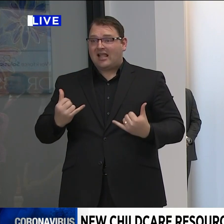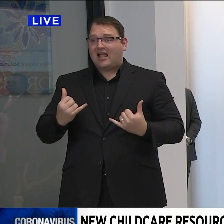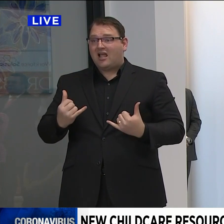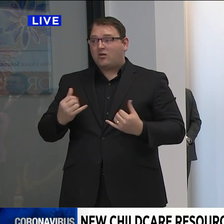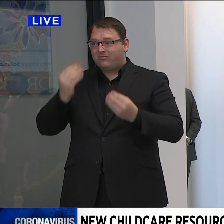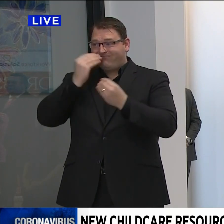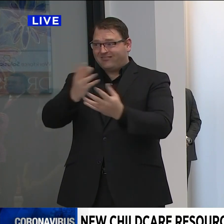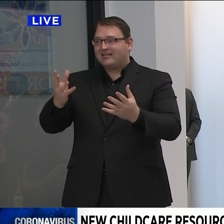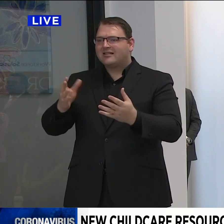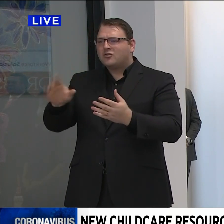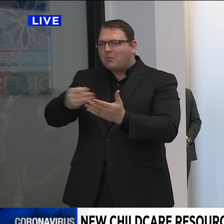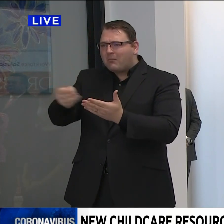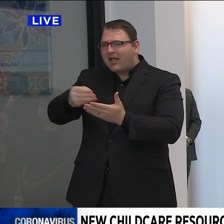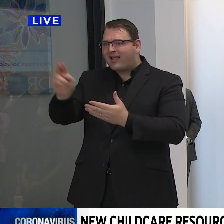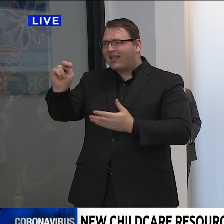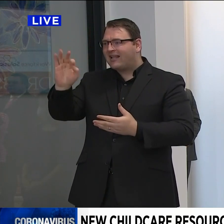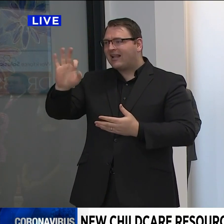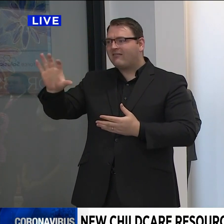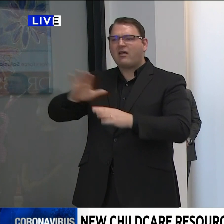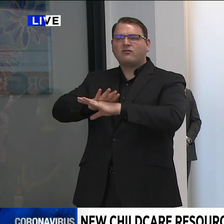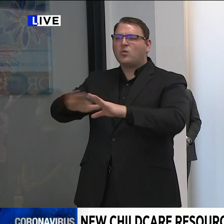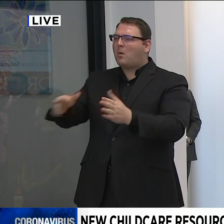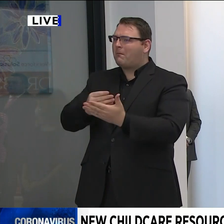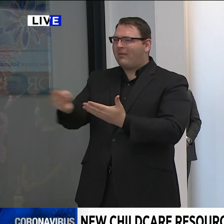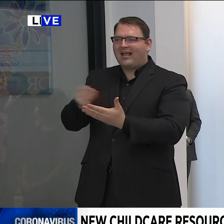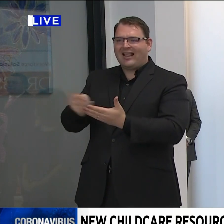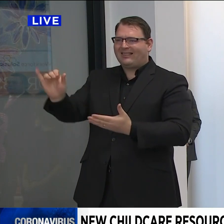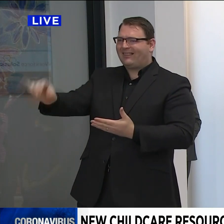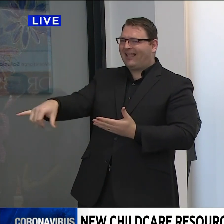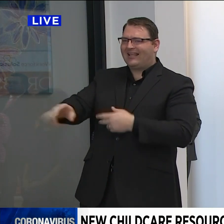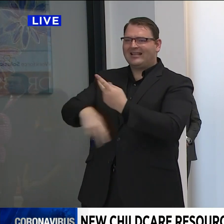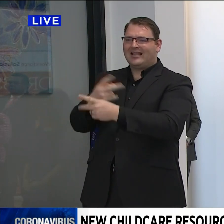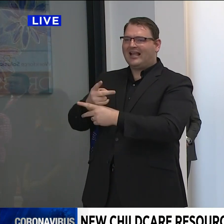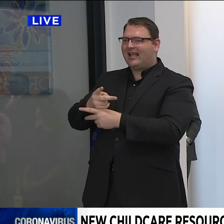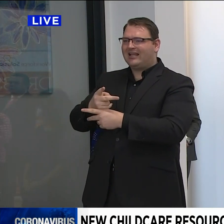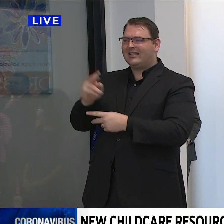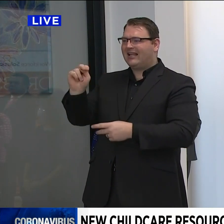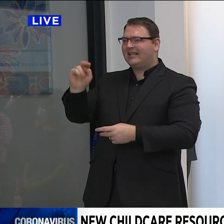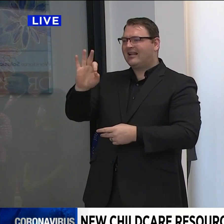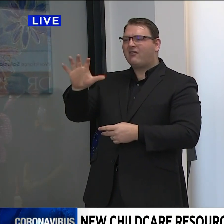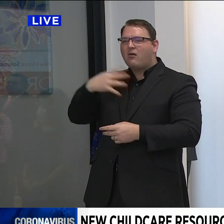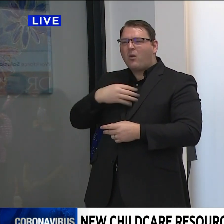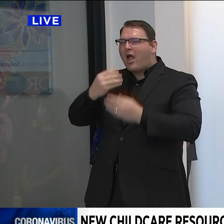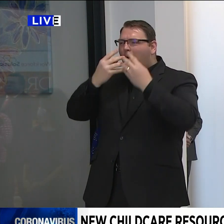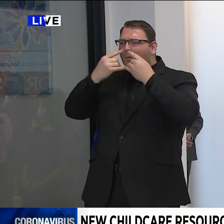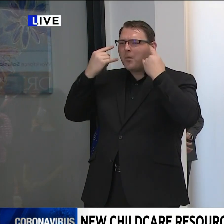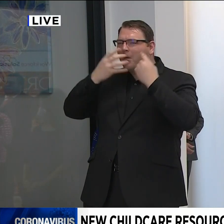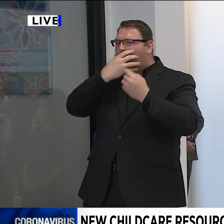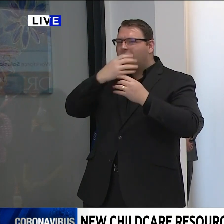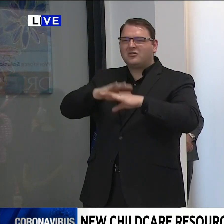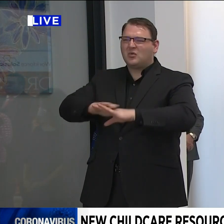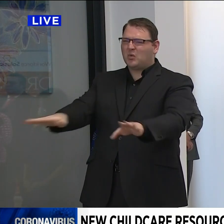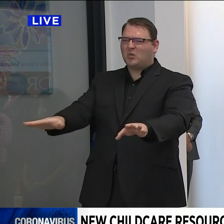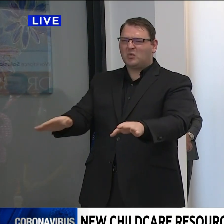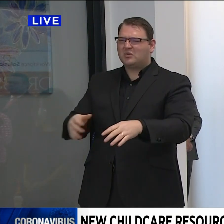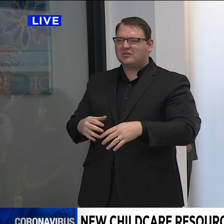you can’t hear me if I put it on so that’s like I’m I’m I’m on so that’s like I’m I’m I’m speaking with it around speaking with it around my neck. But if you are able my neck. But if you are able police do not buy Haas little